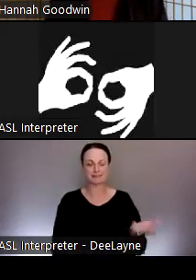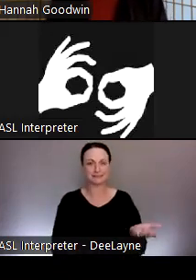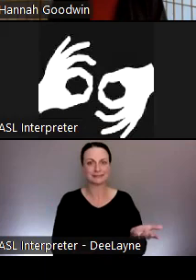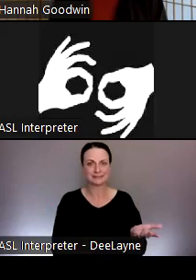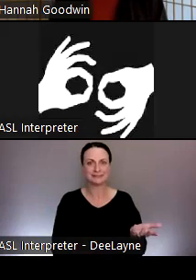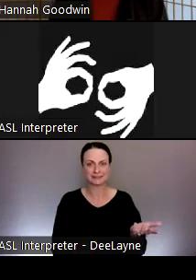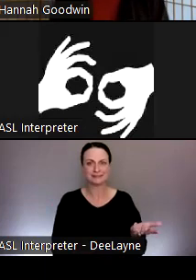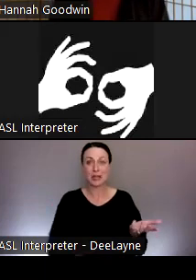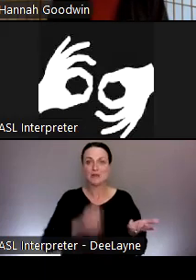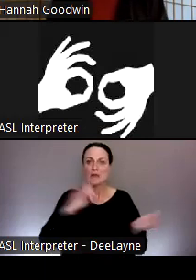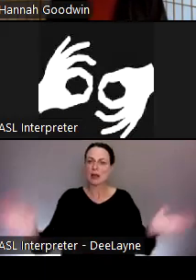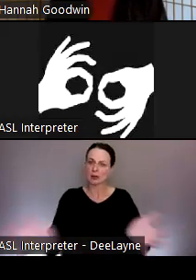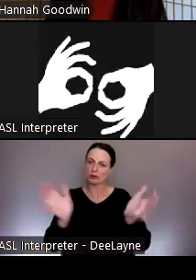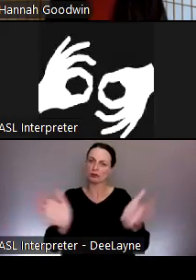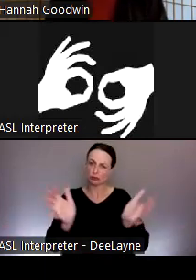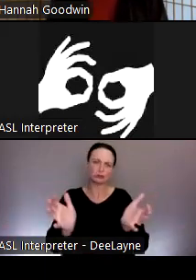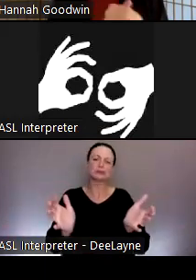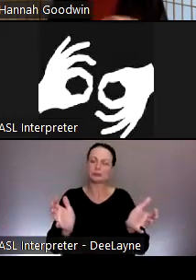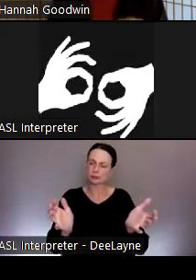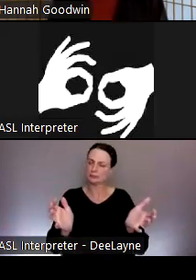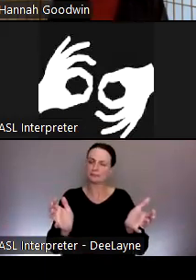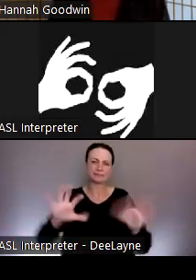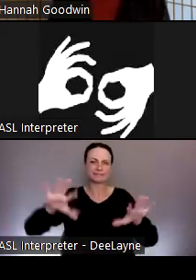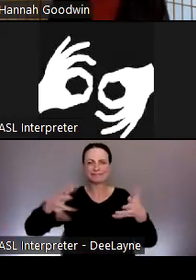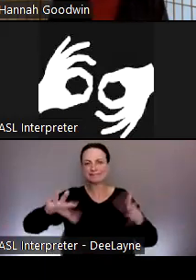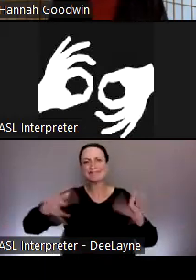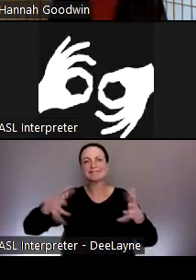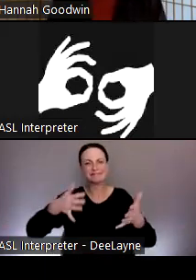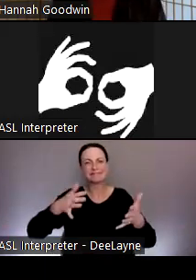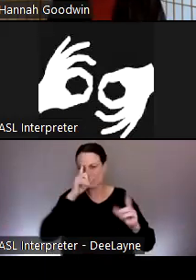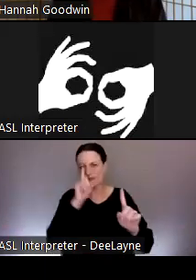Really encourage people to kind of go in that direction.